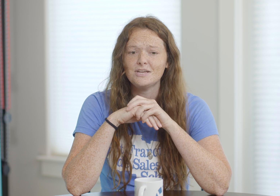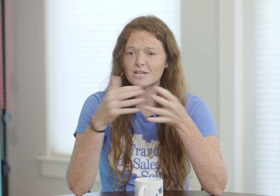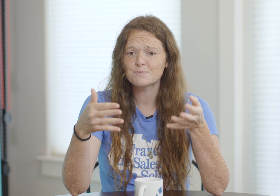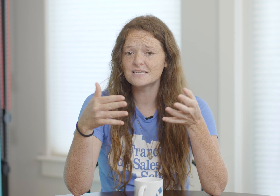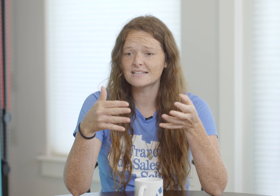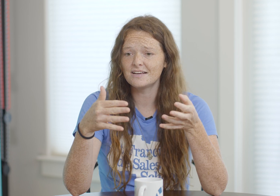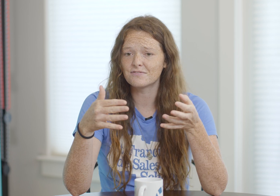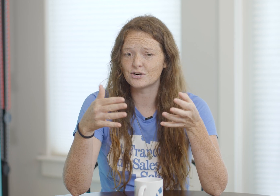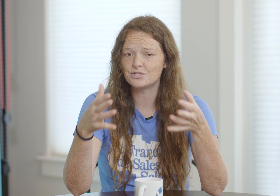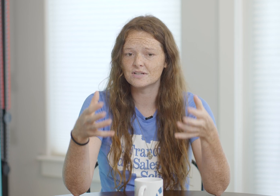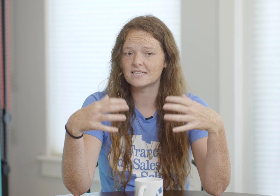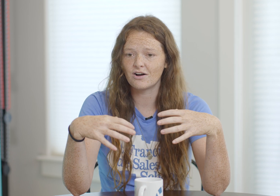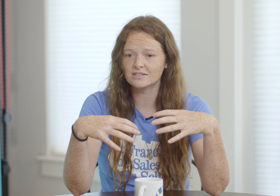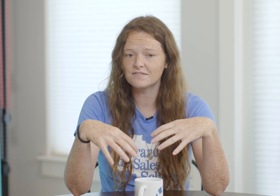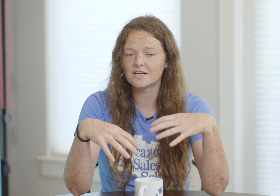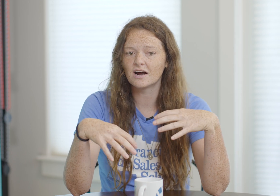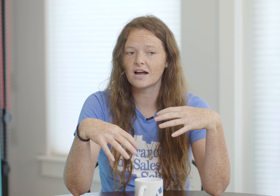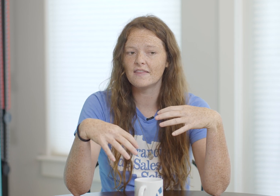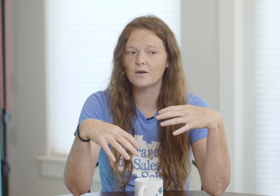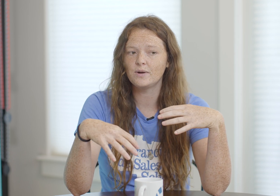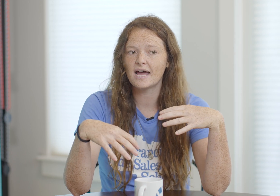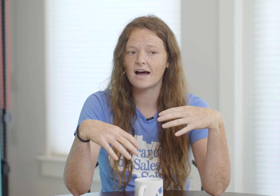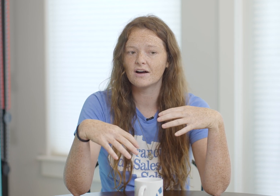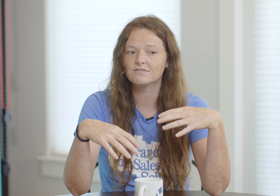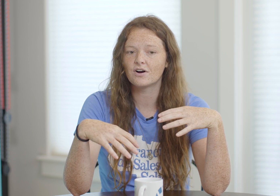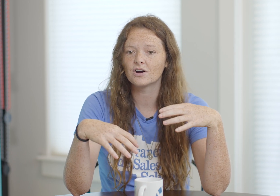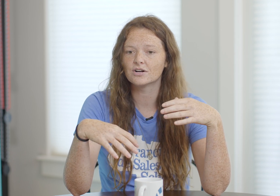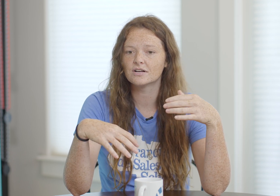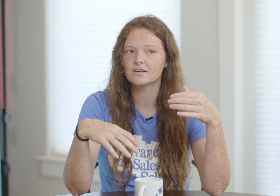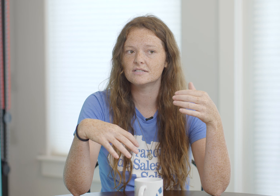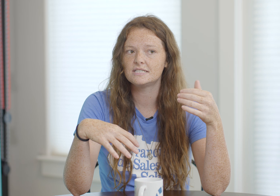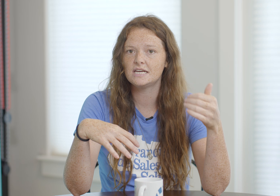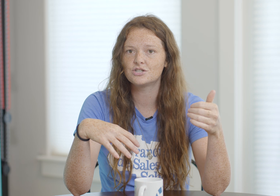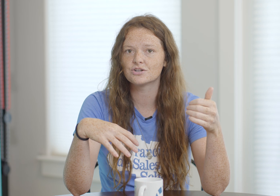So that's basically it for our students. They all live there. And then we have our teachers,